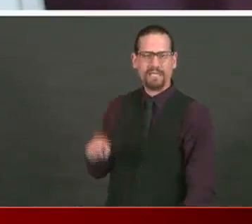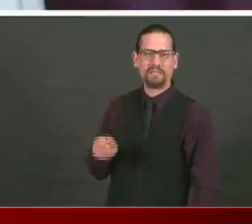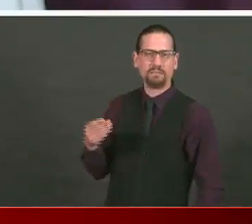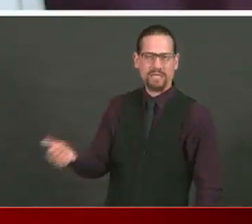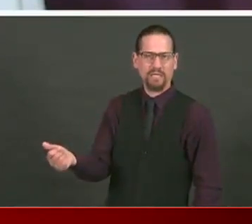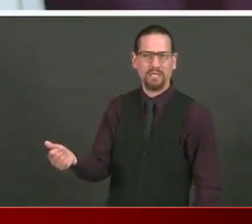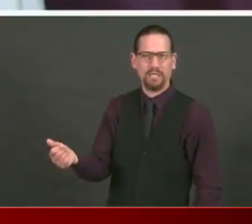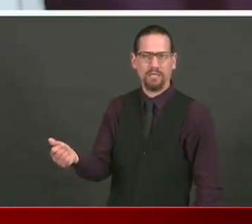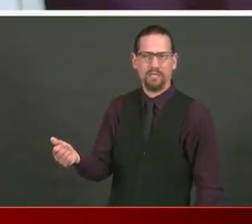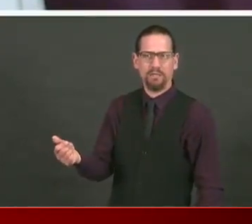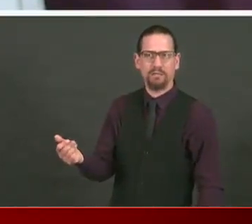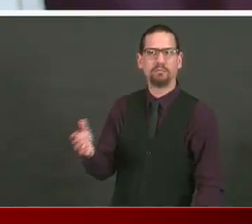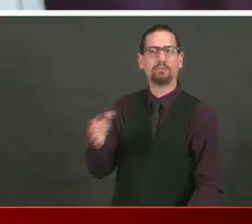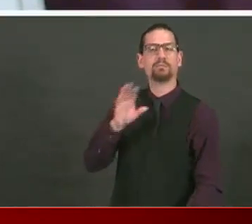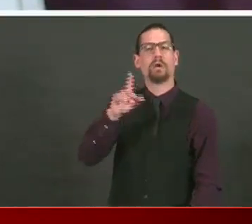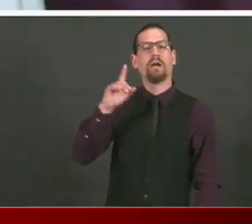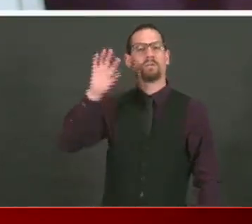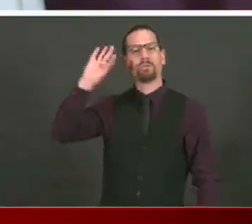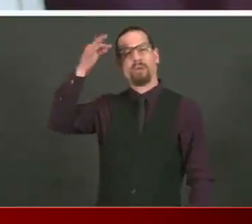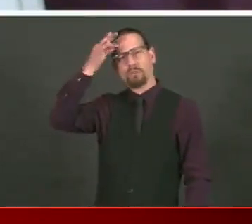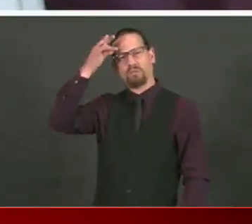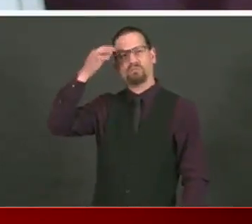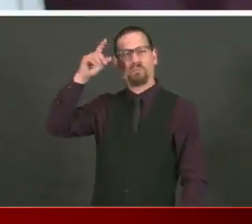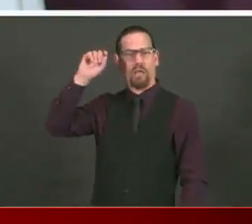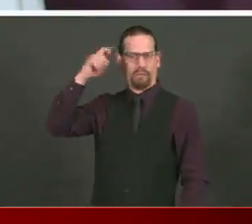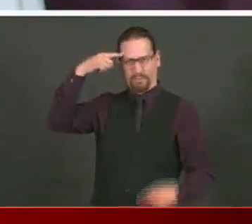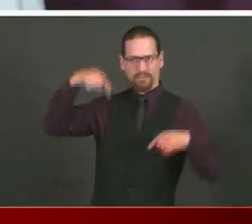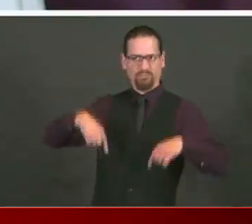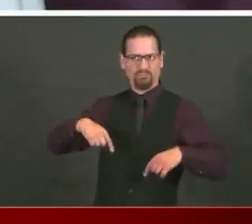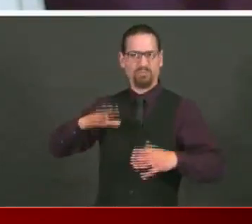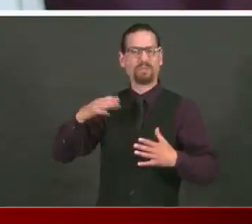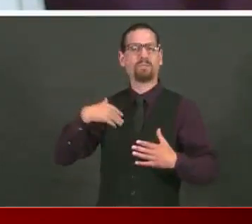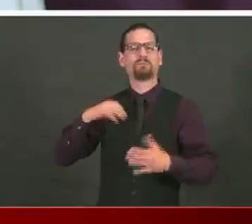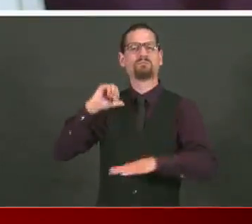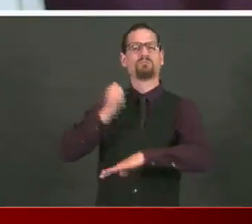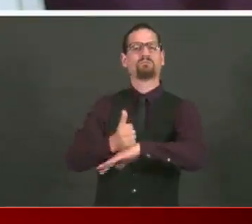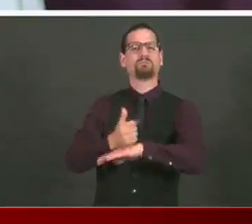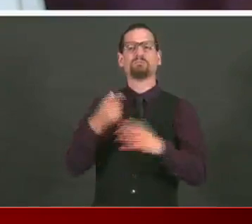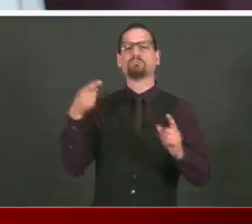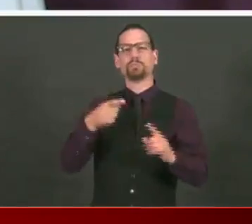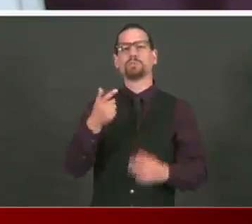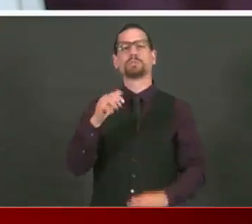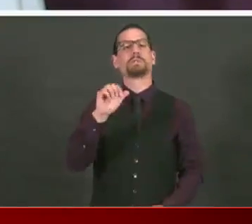THE FEDERAL GOVERNMENT IS GUARANTEEING 10 DAYS PAID SICK